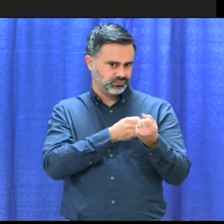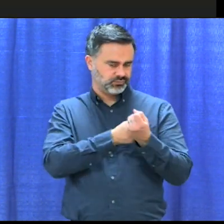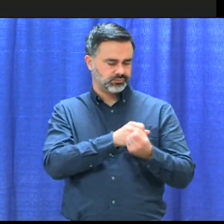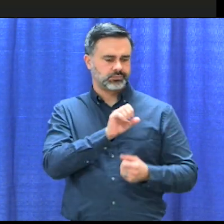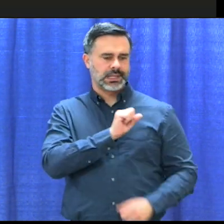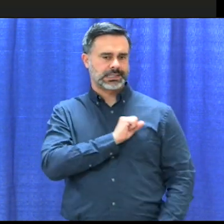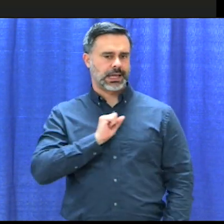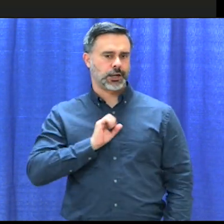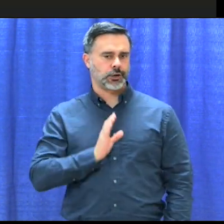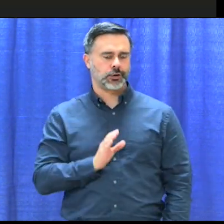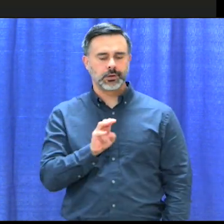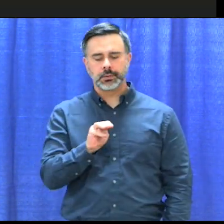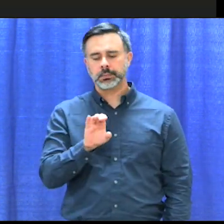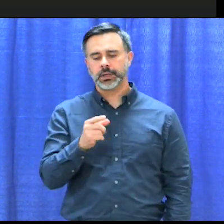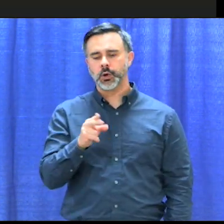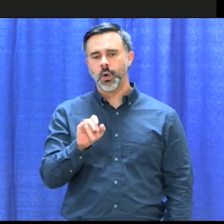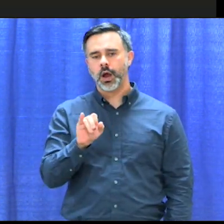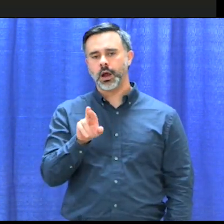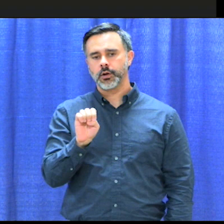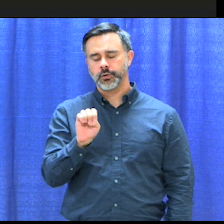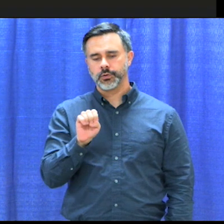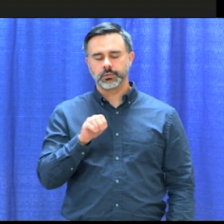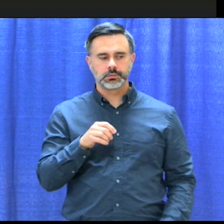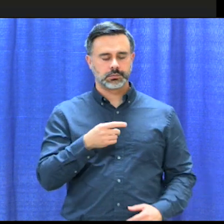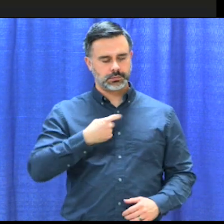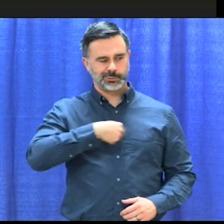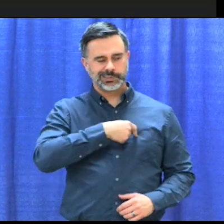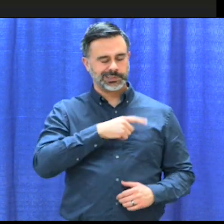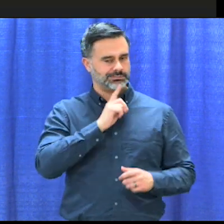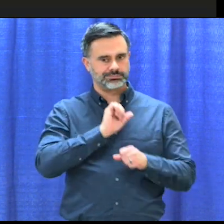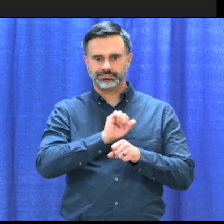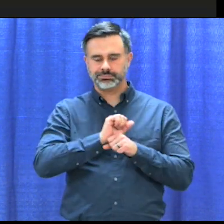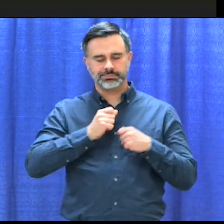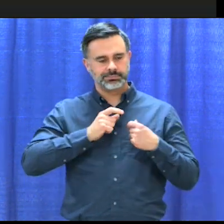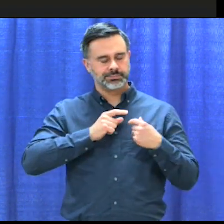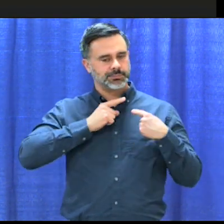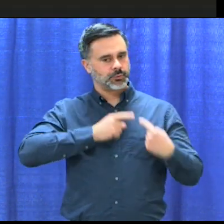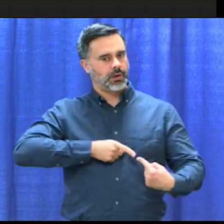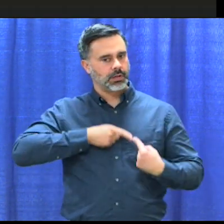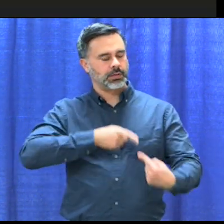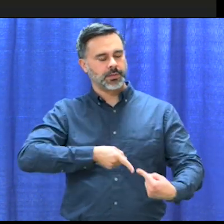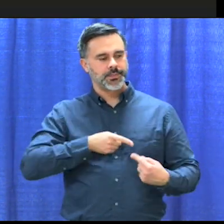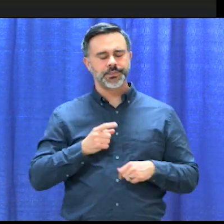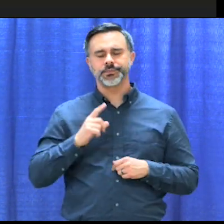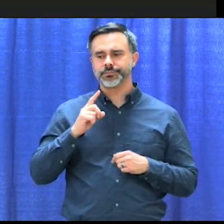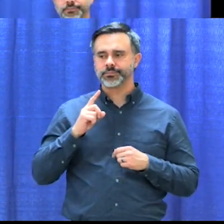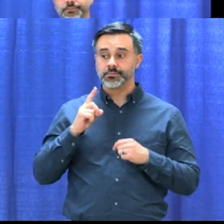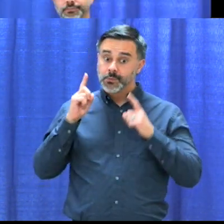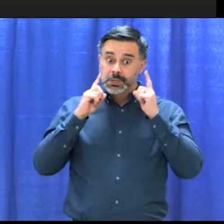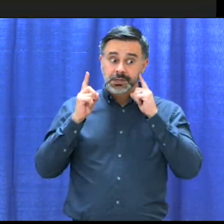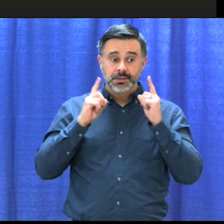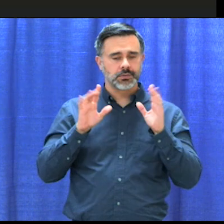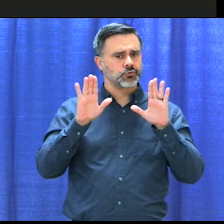And we do really struggle and I know that while we're hearing a lot of great programs